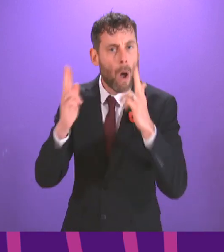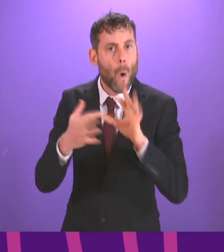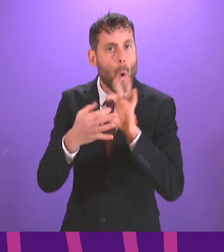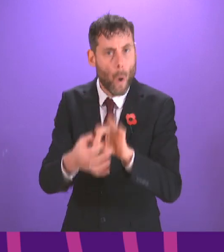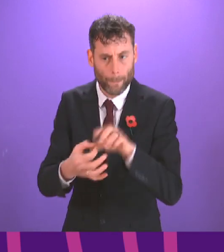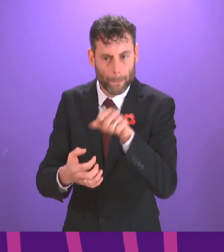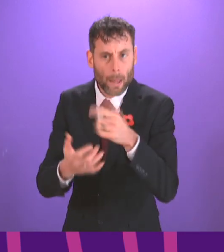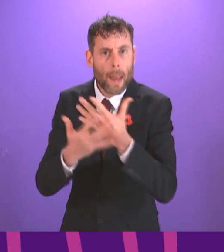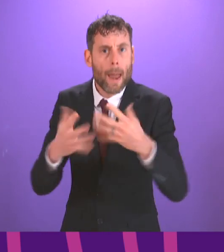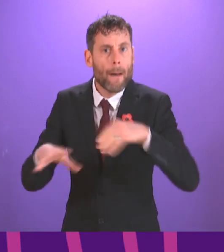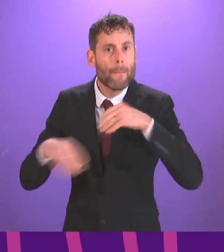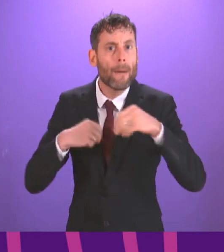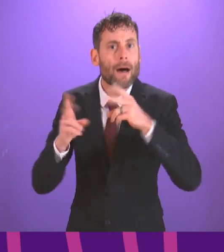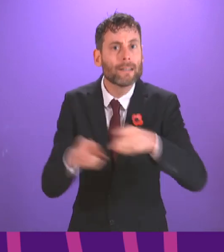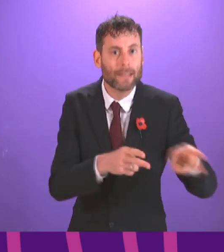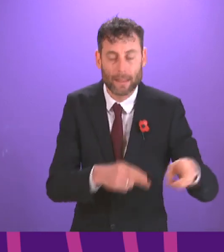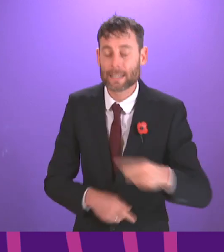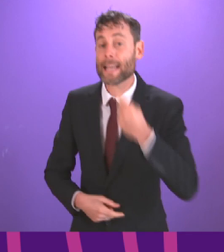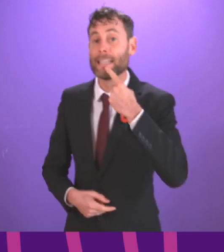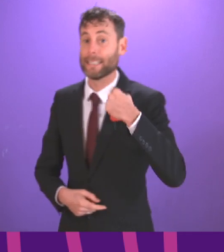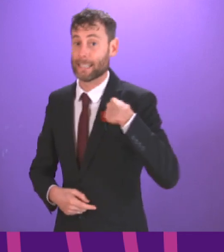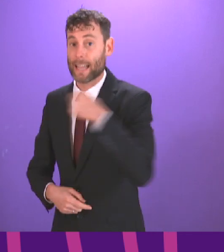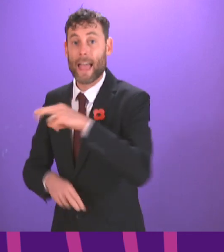“I’m ... not trying just to pick on specific lines”,